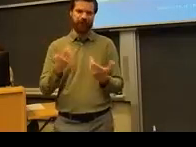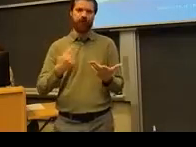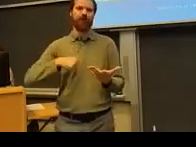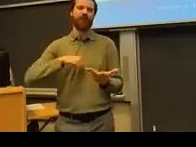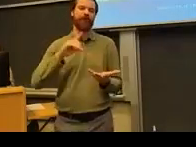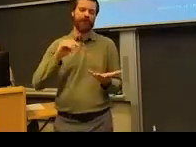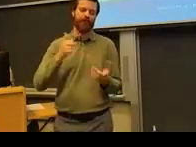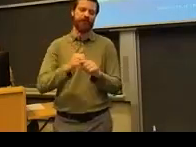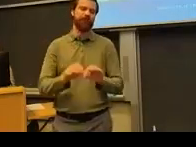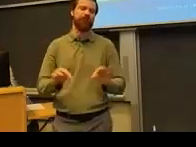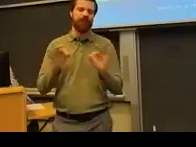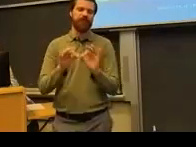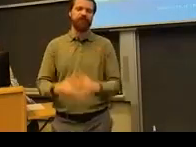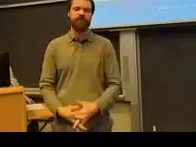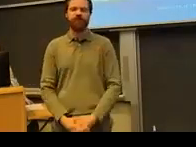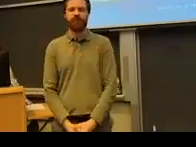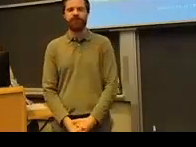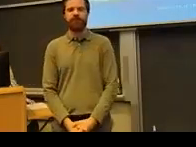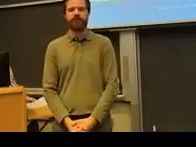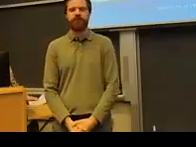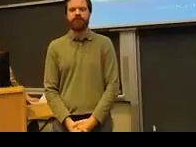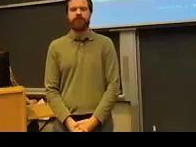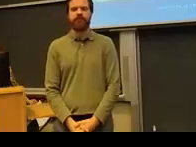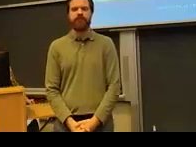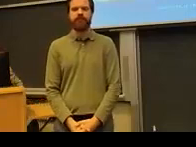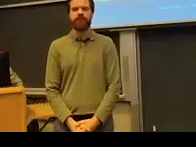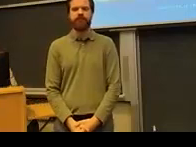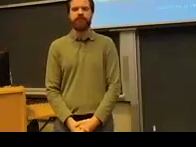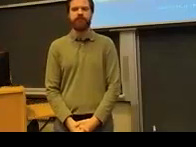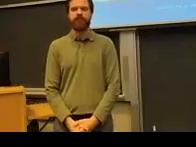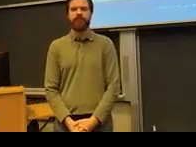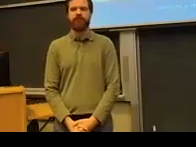vital thank you